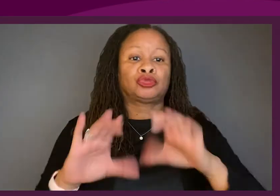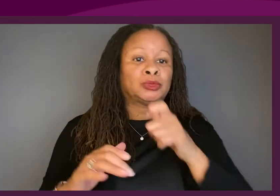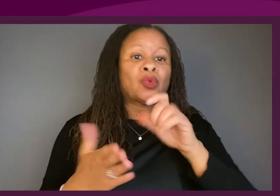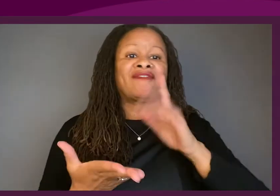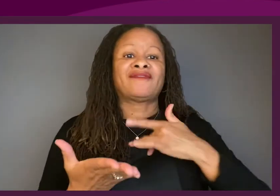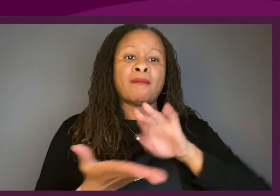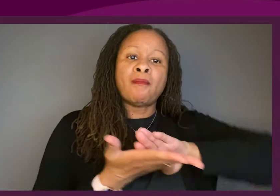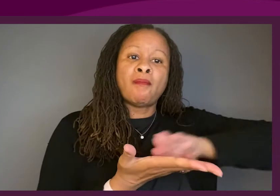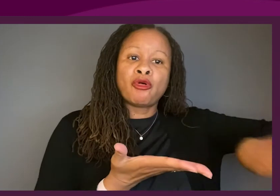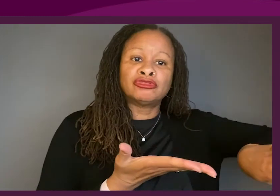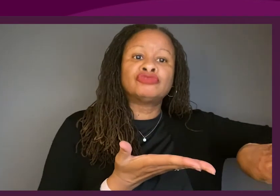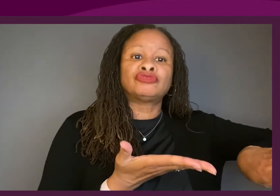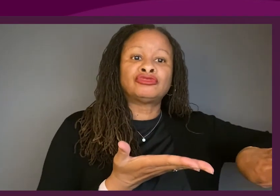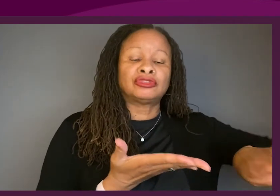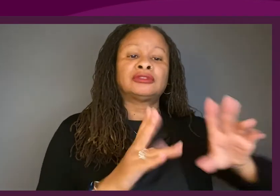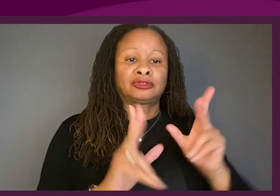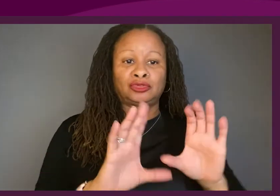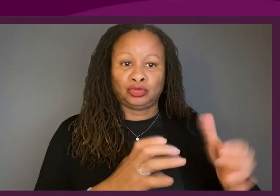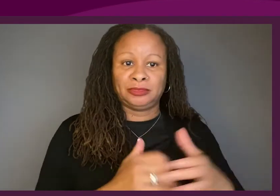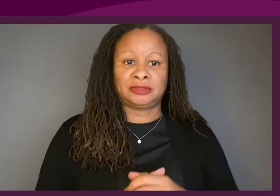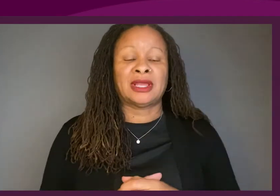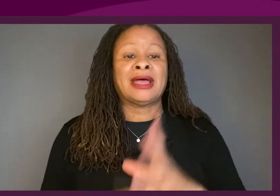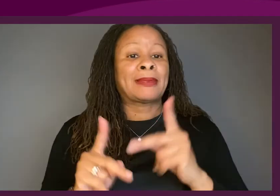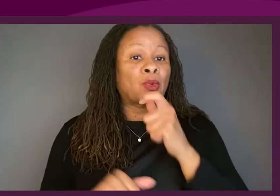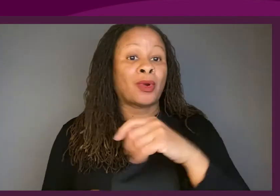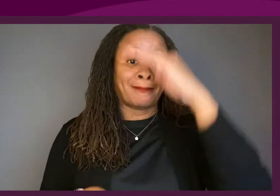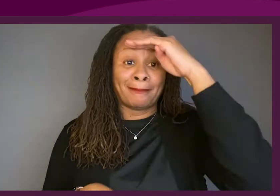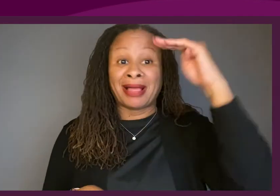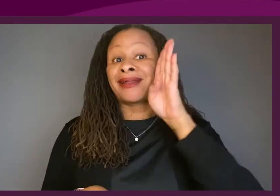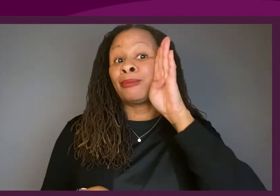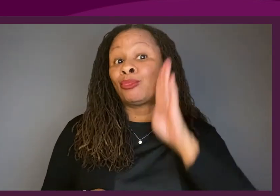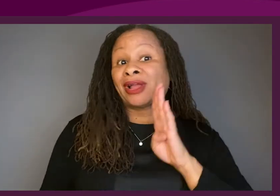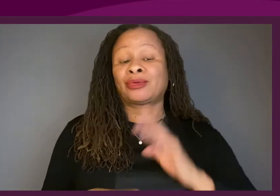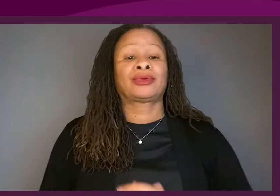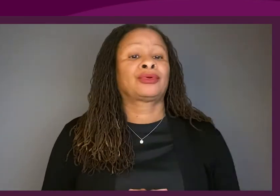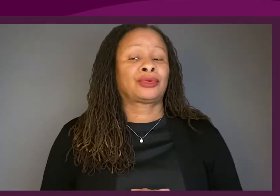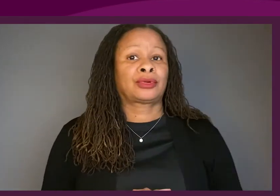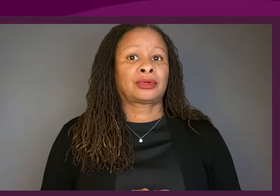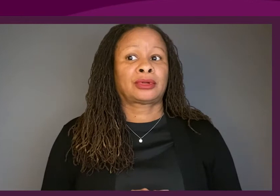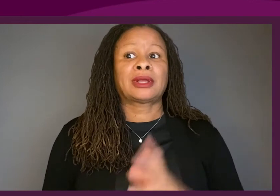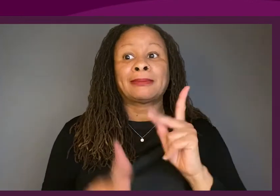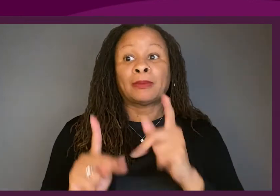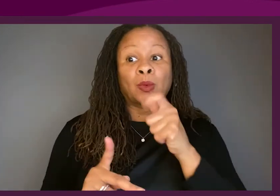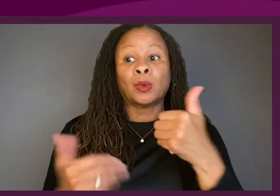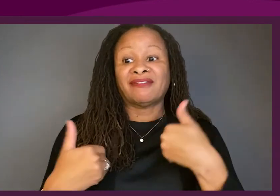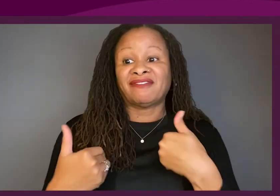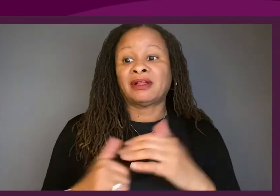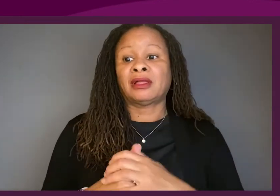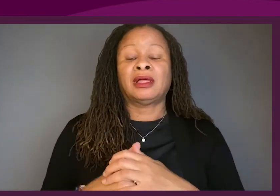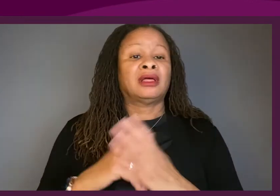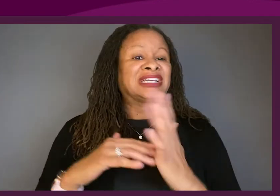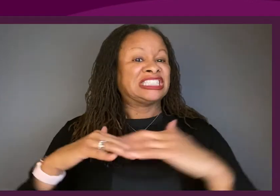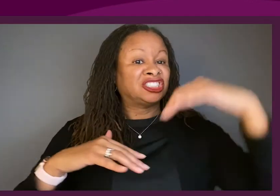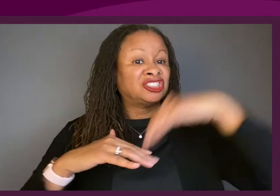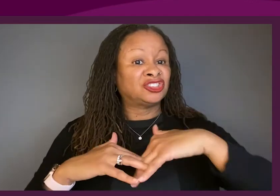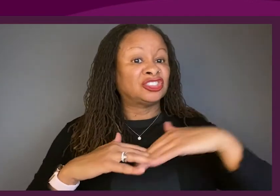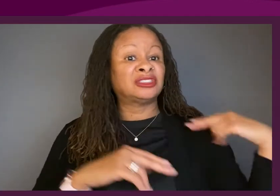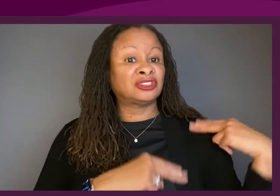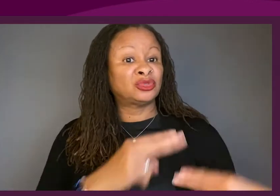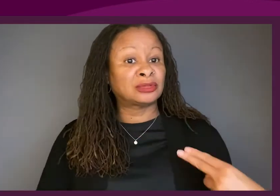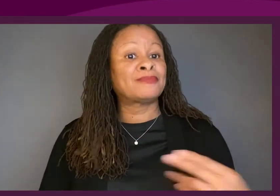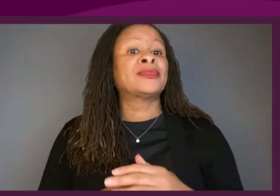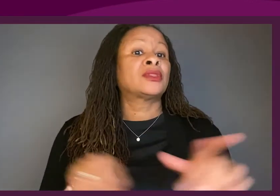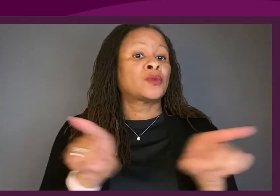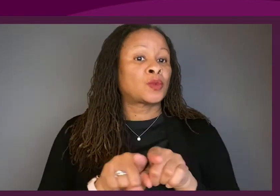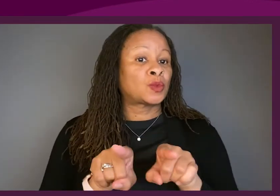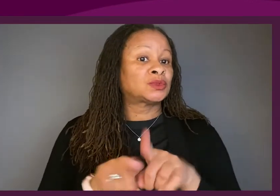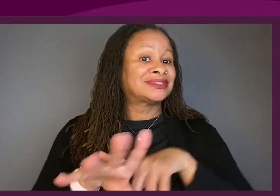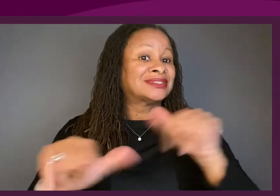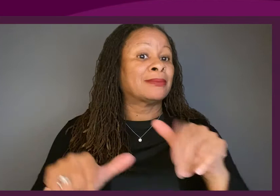marginalized people, people who are black, brown, people who are indigenous, as well